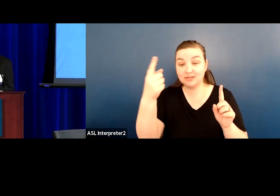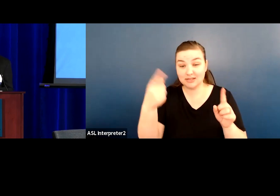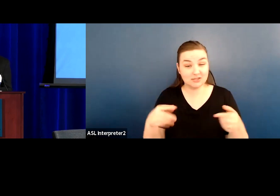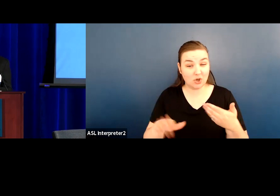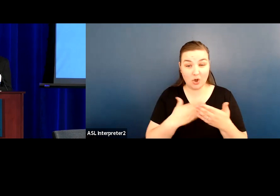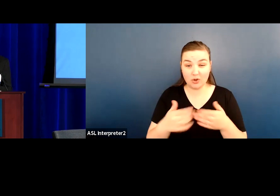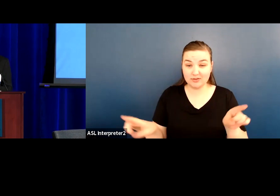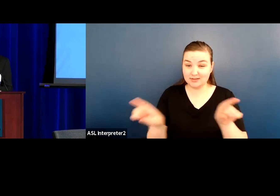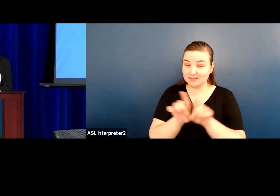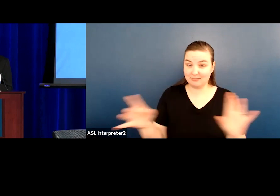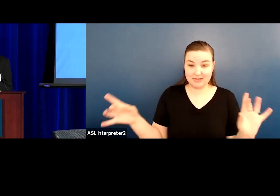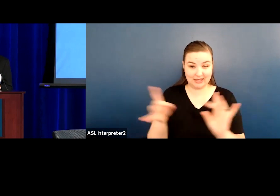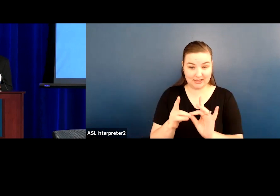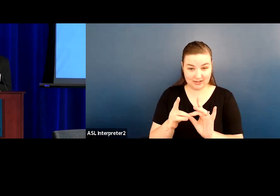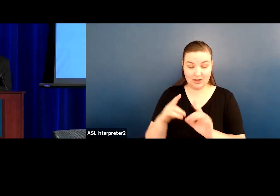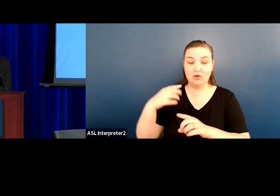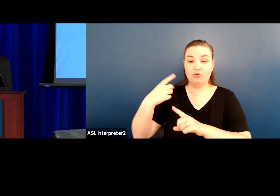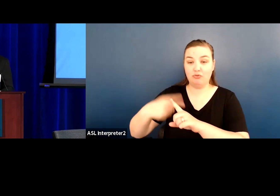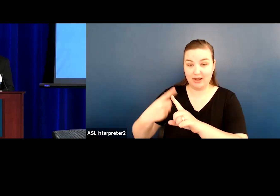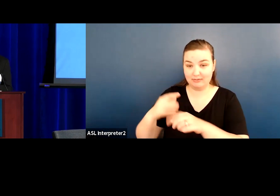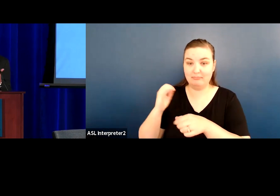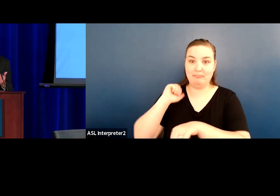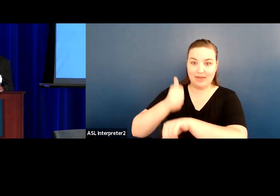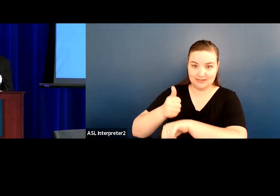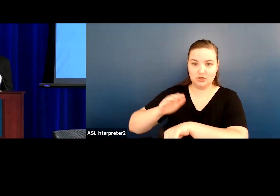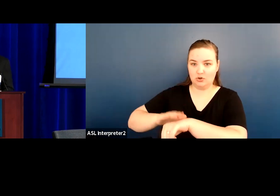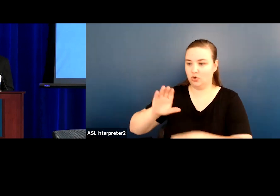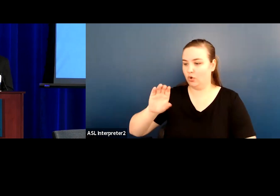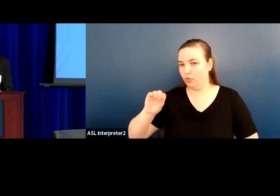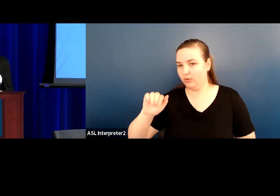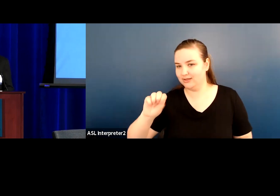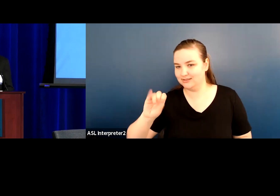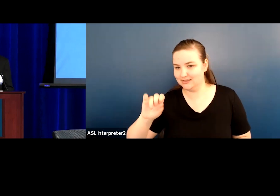Rentest is going to be based on OASIS as it was based on our OA tool before.